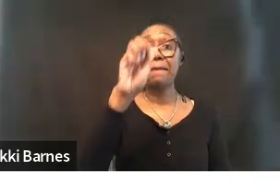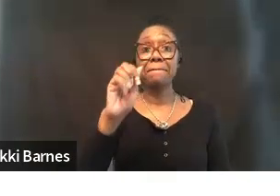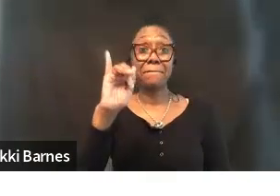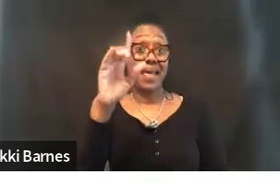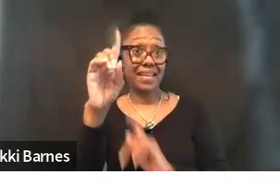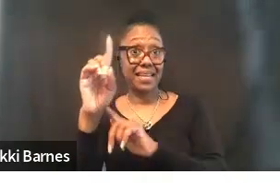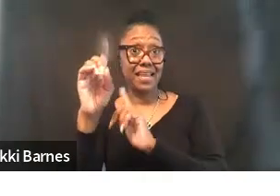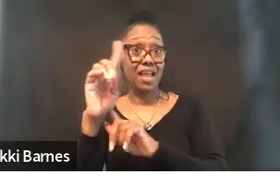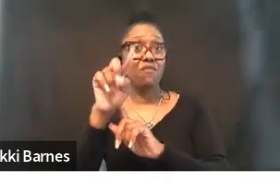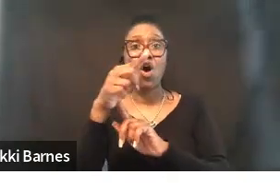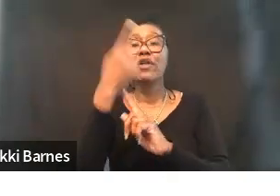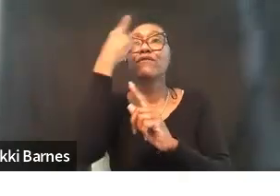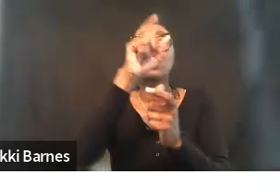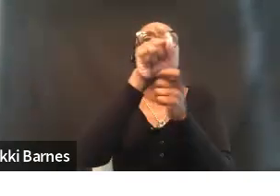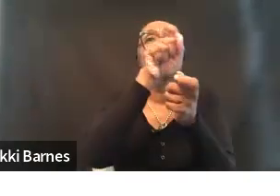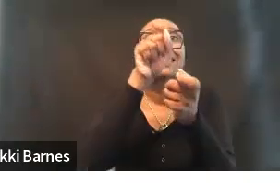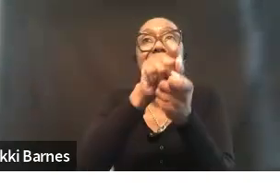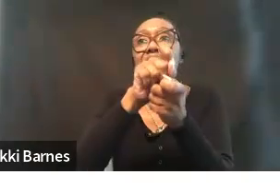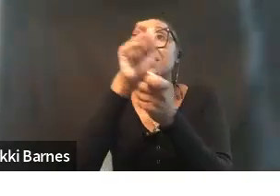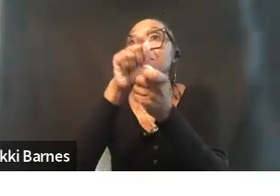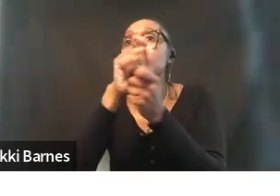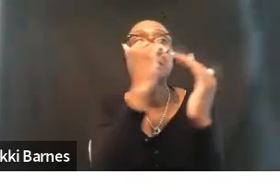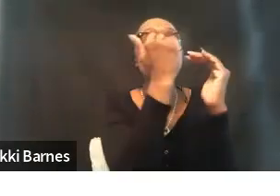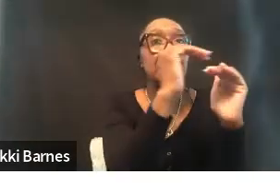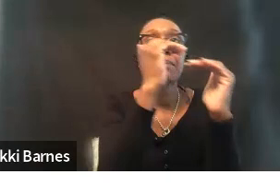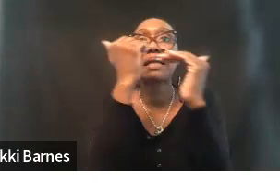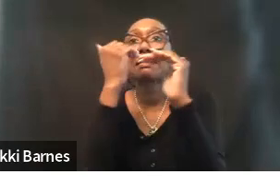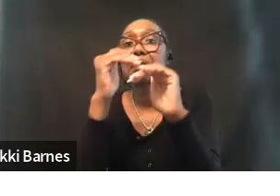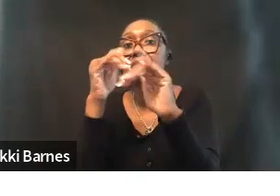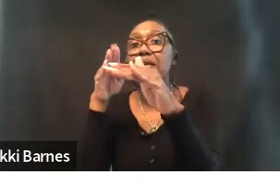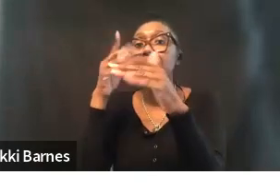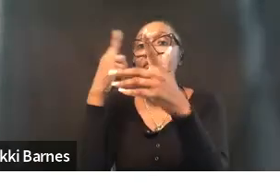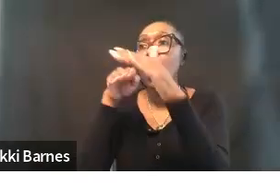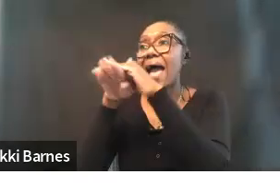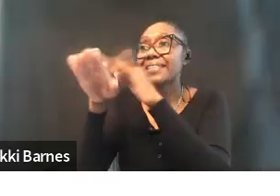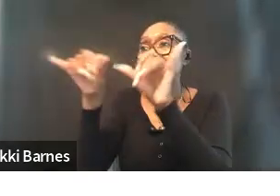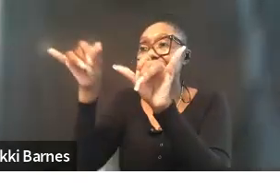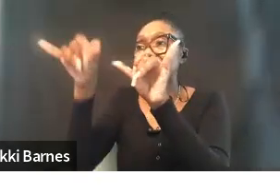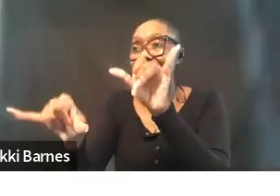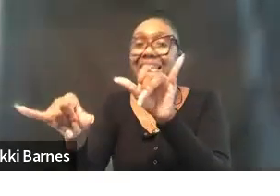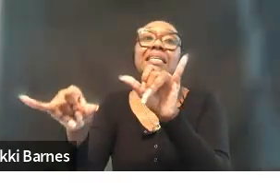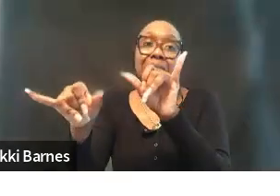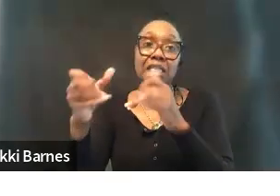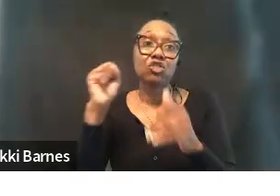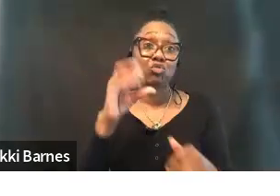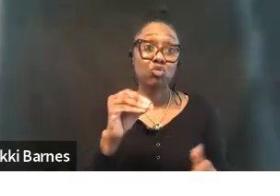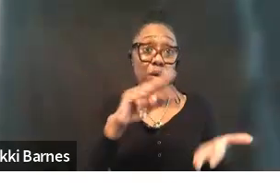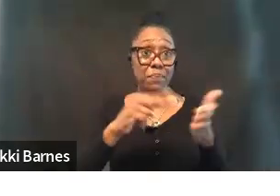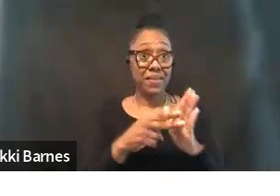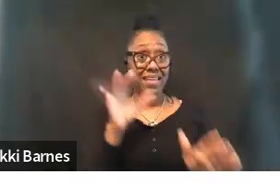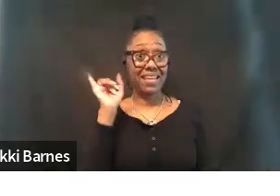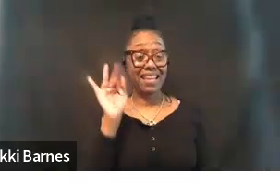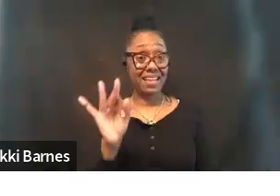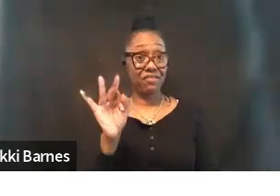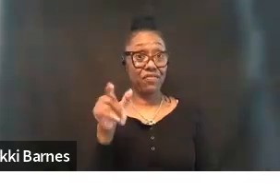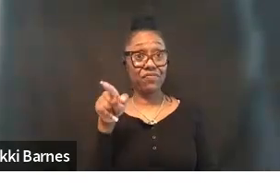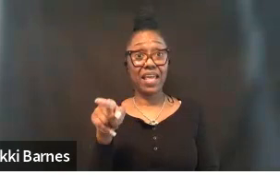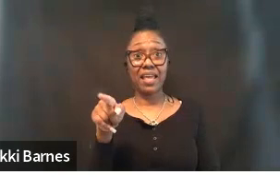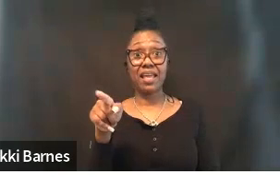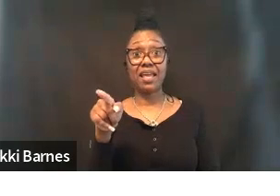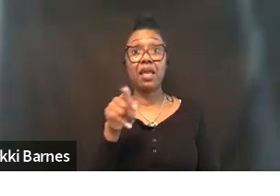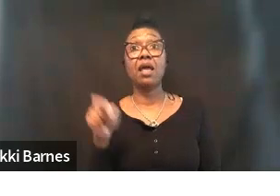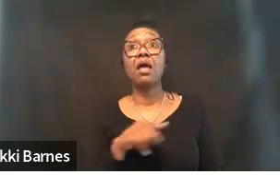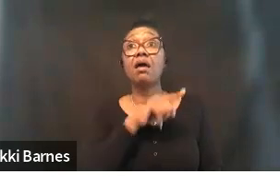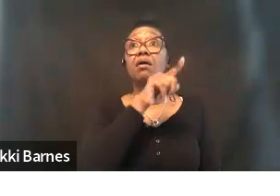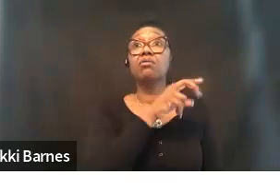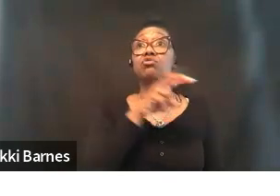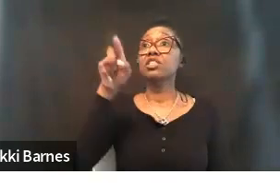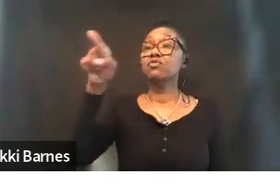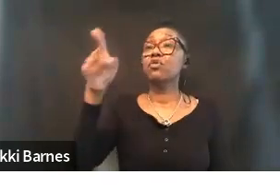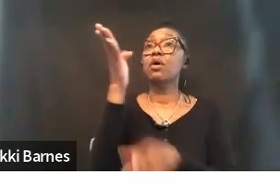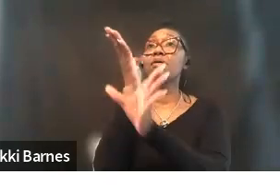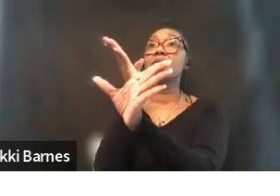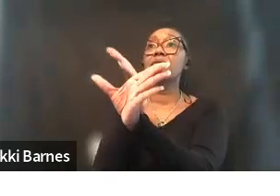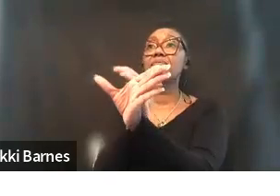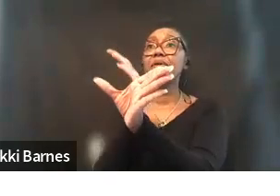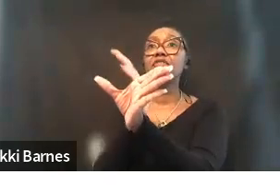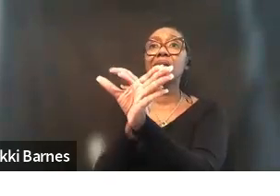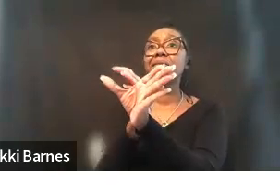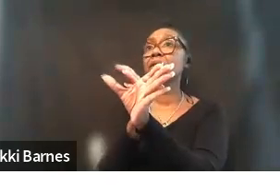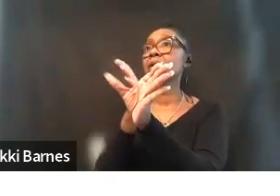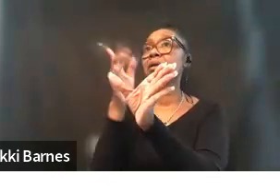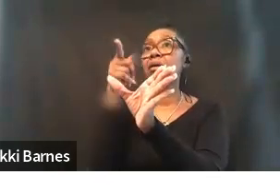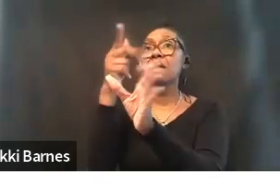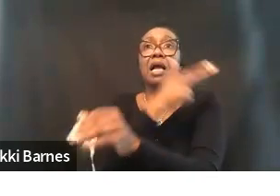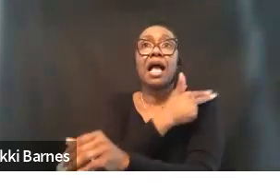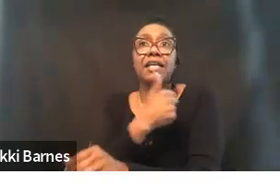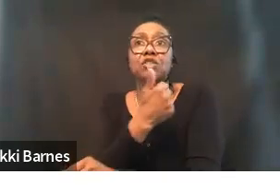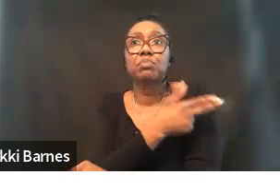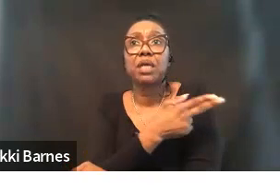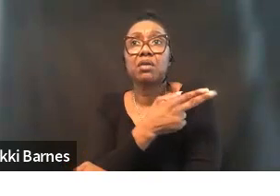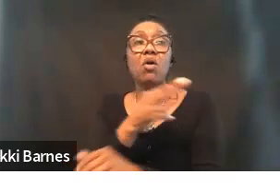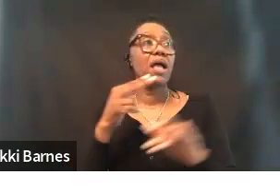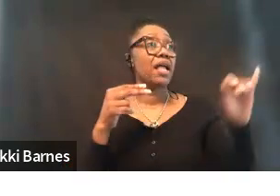So it's the limits, their access and that has become a challenge and it means that if they end up at a psychiatric unit that is in a free standing hospital, then it isn't covered and the intermediate care facility would actually be on the hook for paying for that which would be quite expensive.